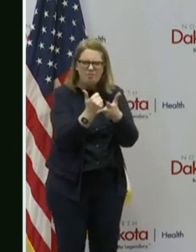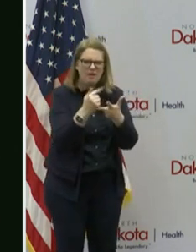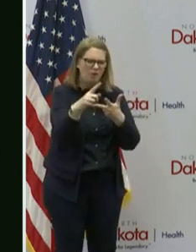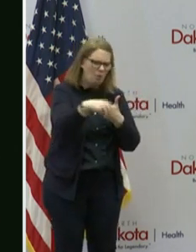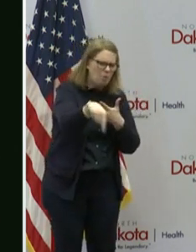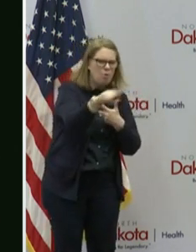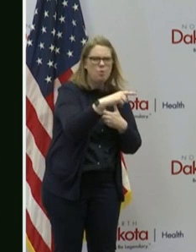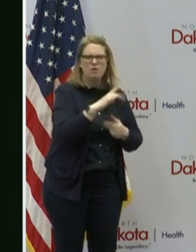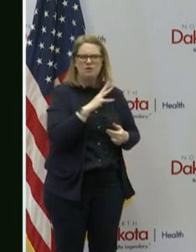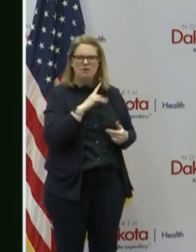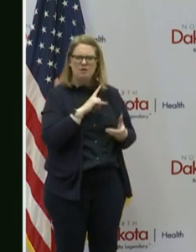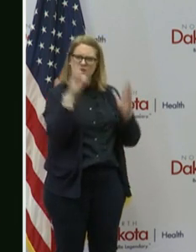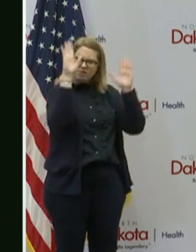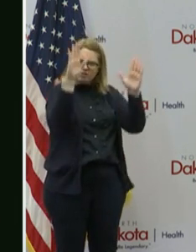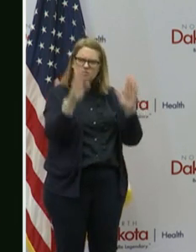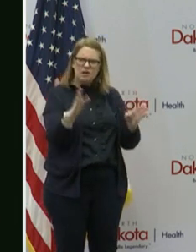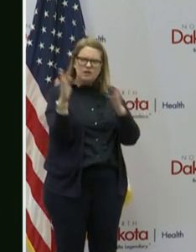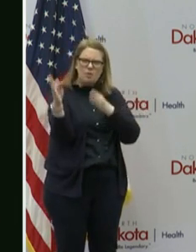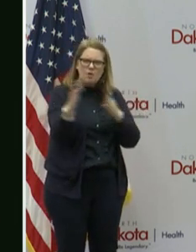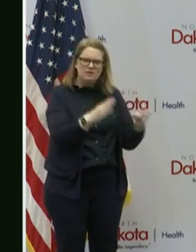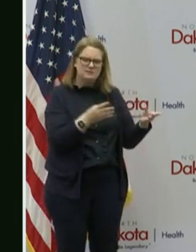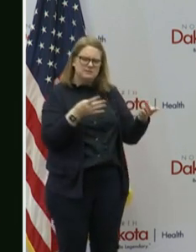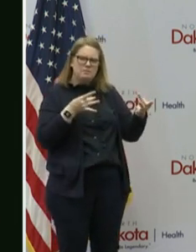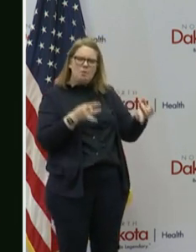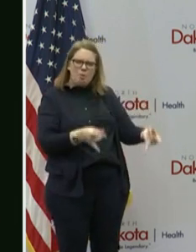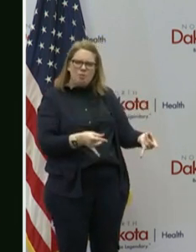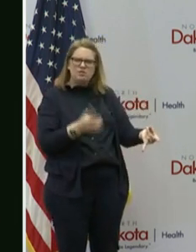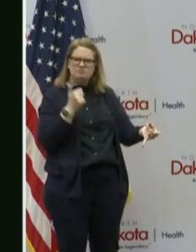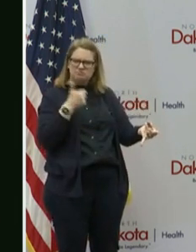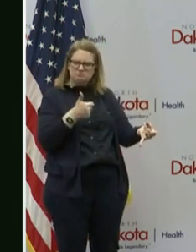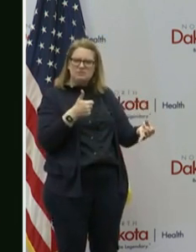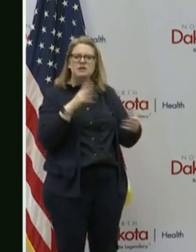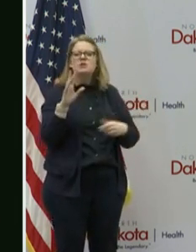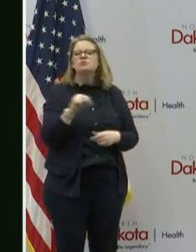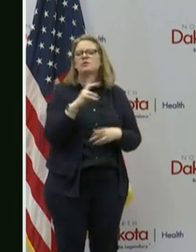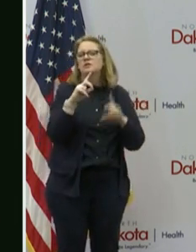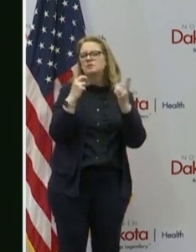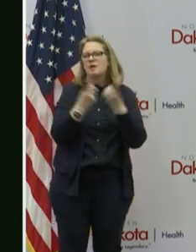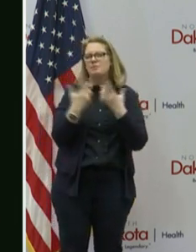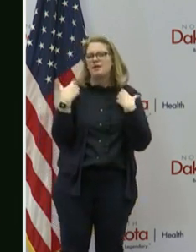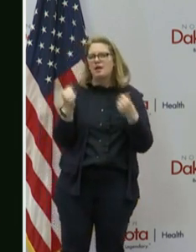THANK YOU CHAIRMAN ROCK AND HIS TEAM, EVERYBODY FROM HIS GAME